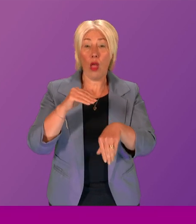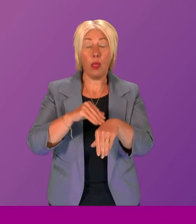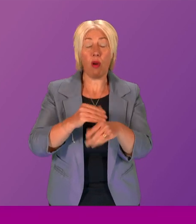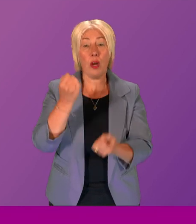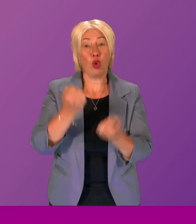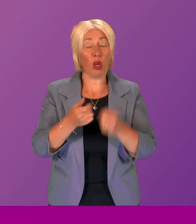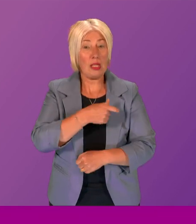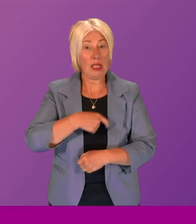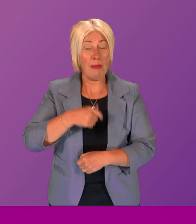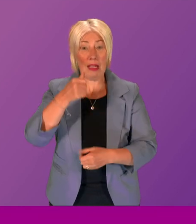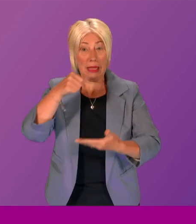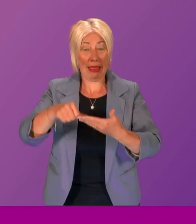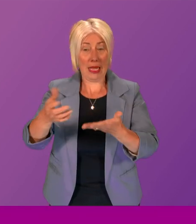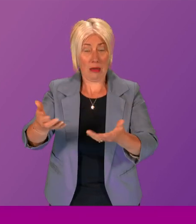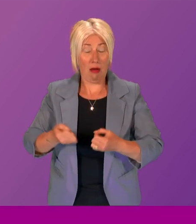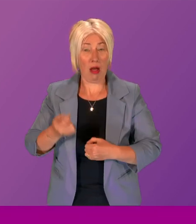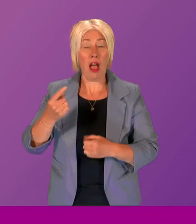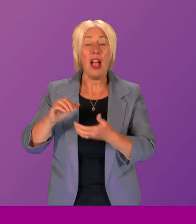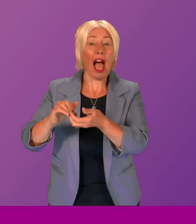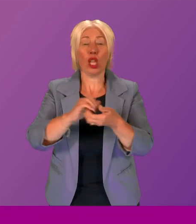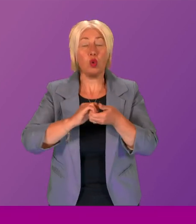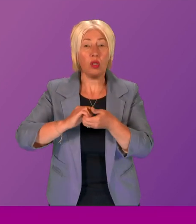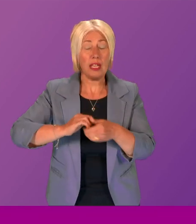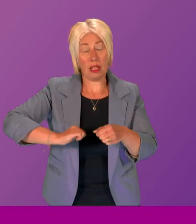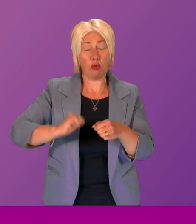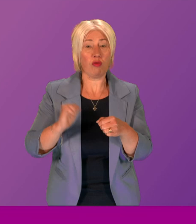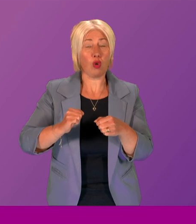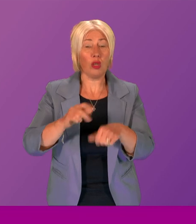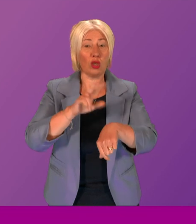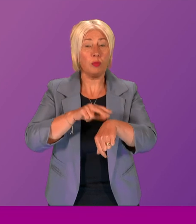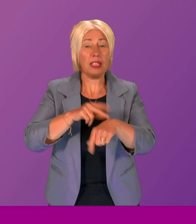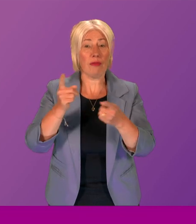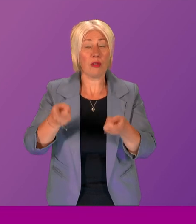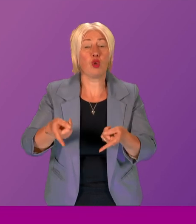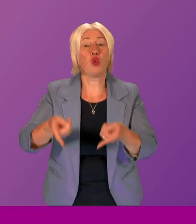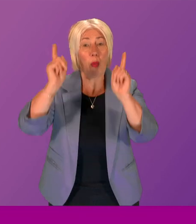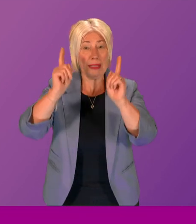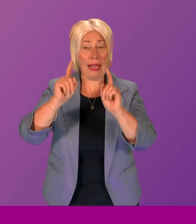Committee, the Association of Scottish Police Superintendents said that some individuals will